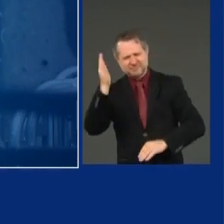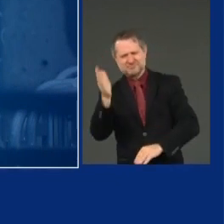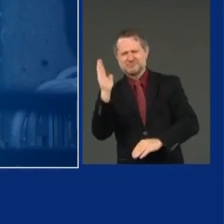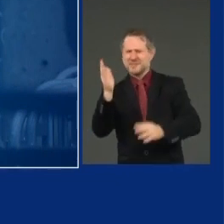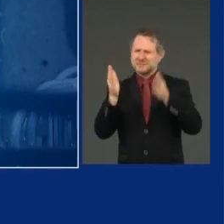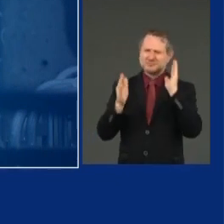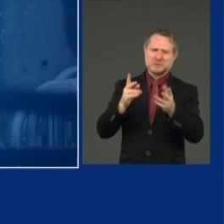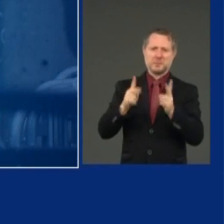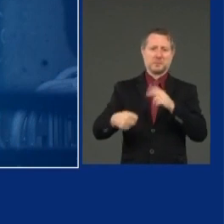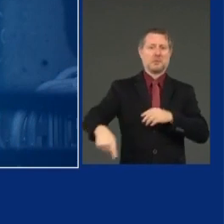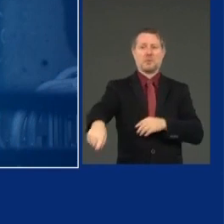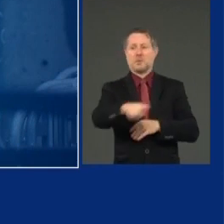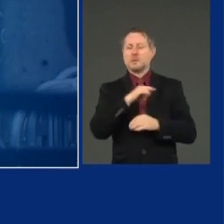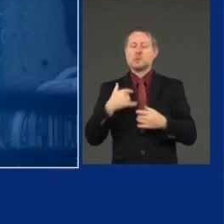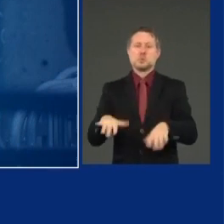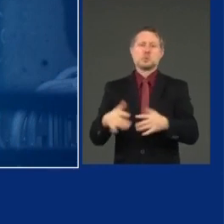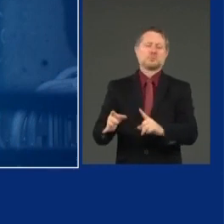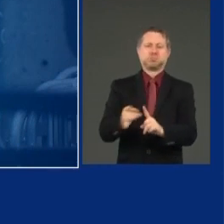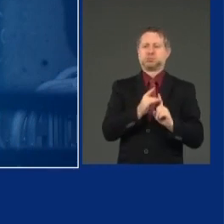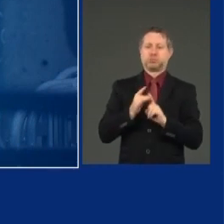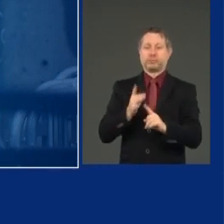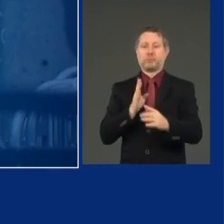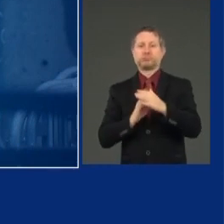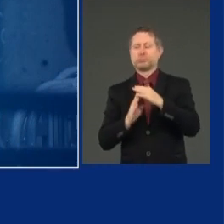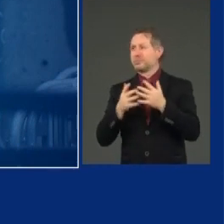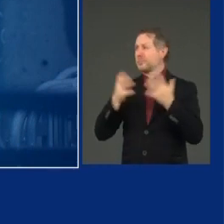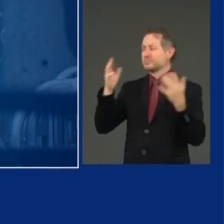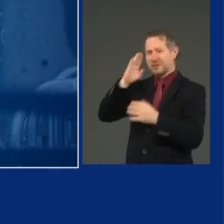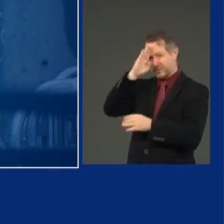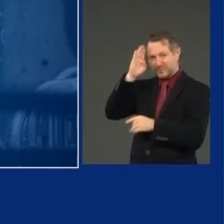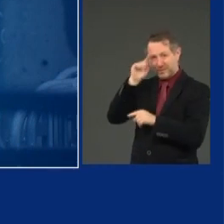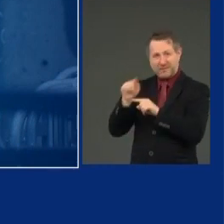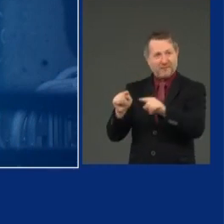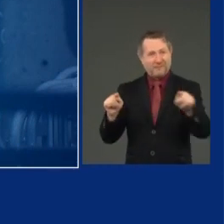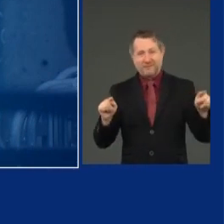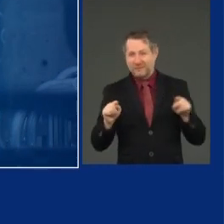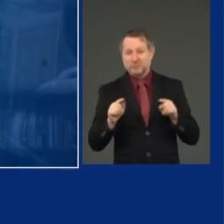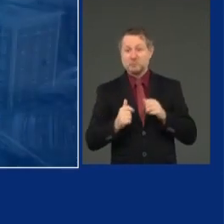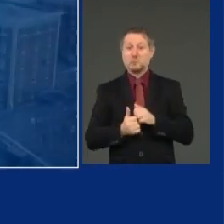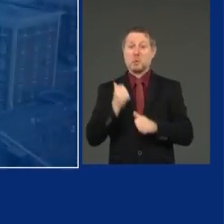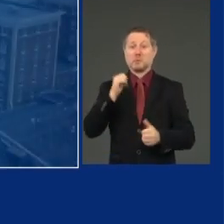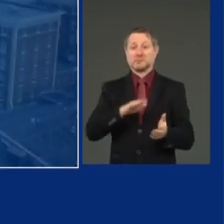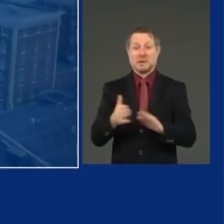COMING FROM.